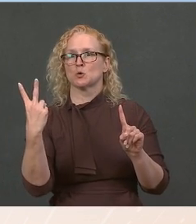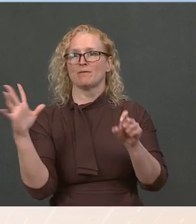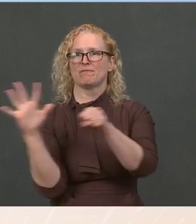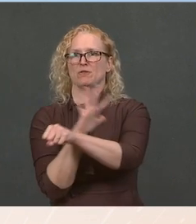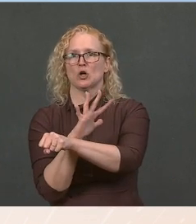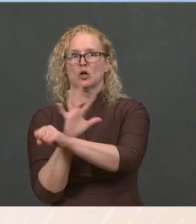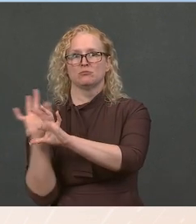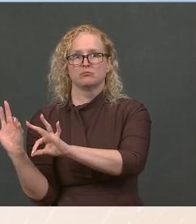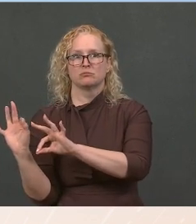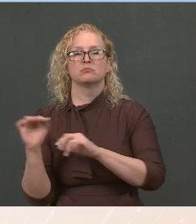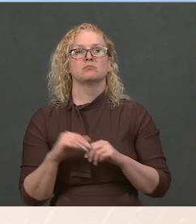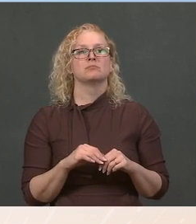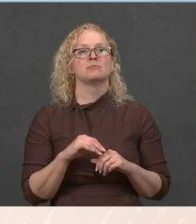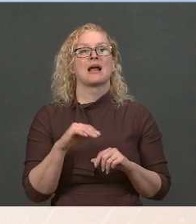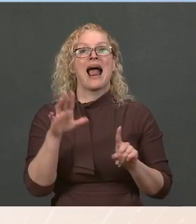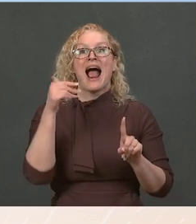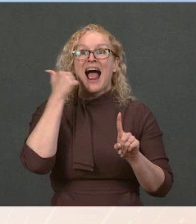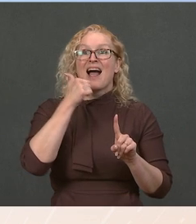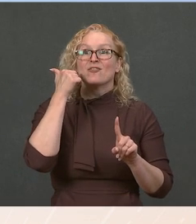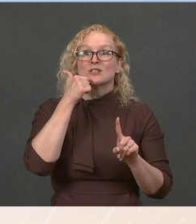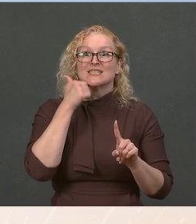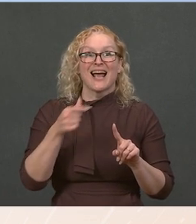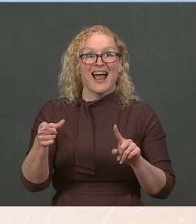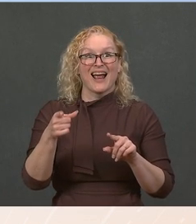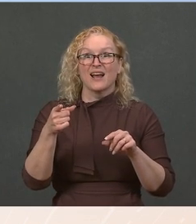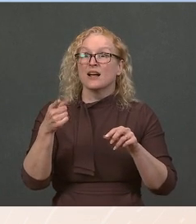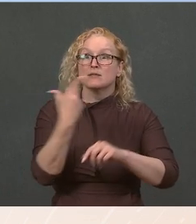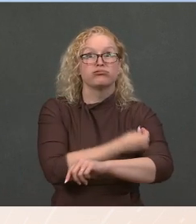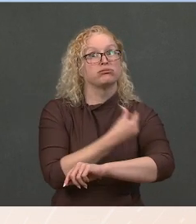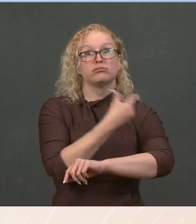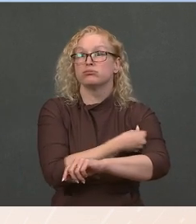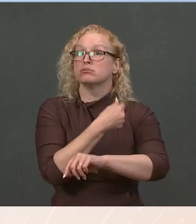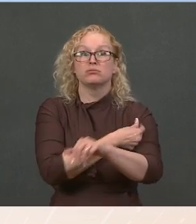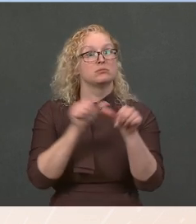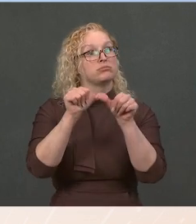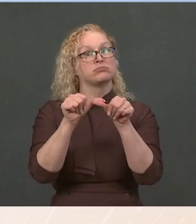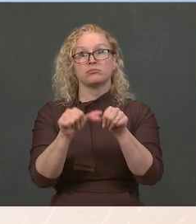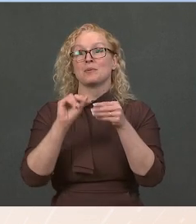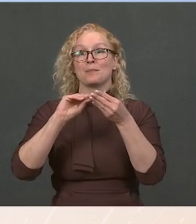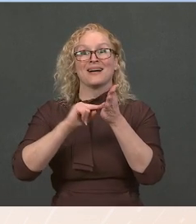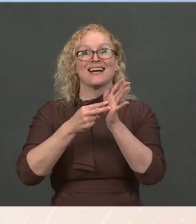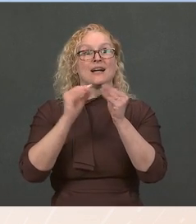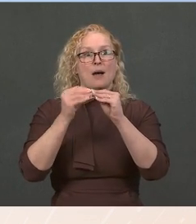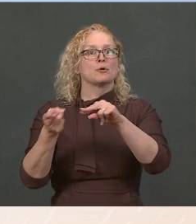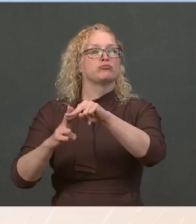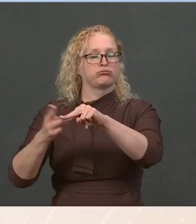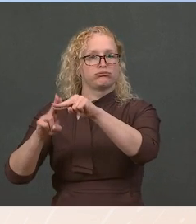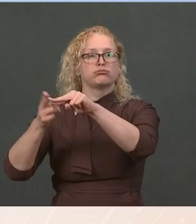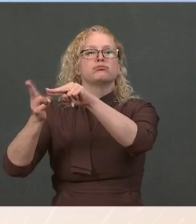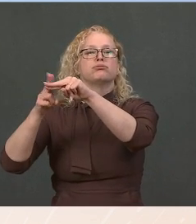Last Tuesday, CDC's decision made 28 million kids age 5 through 11 eligible for vaccination.